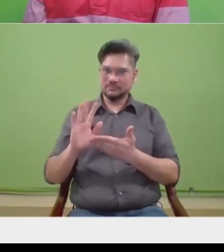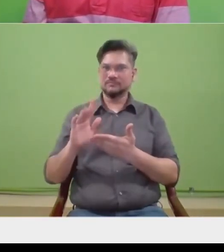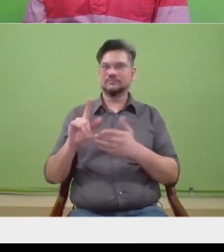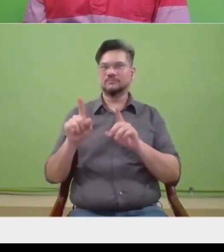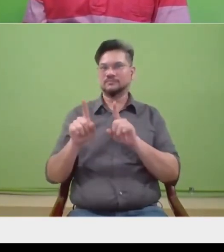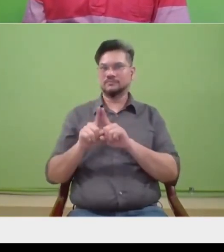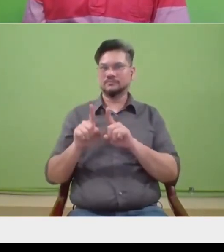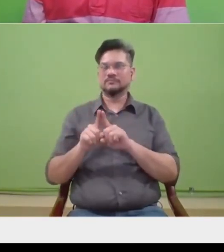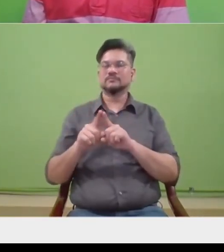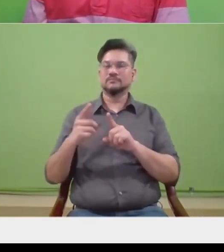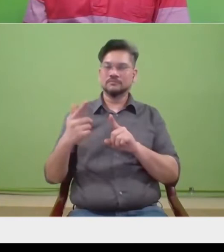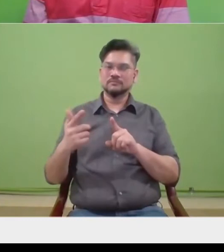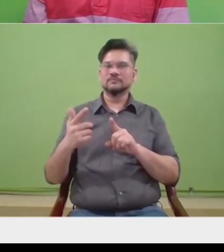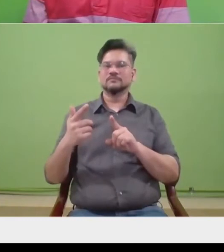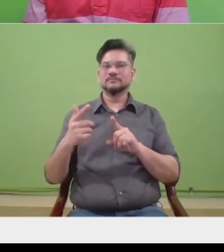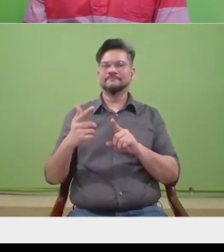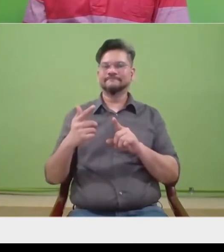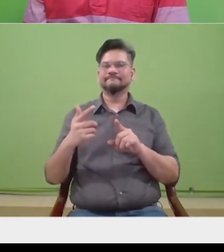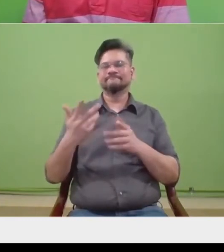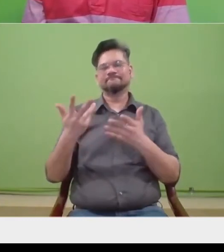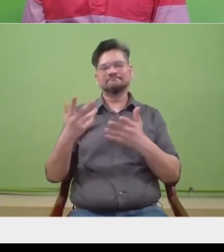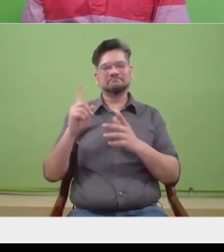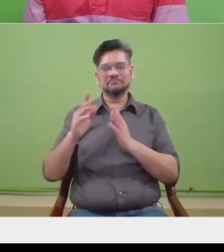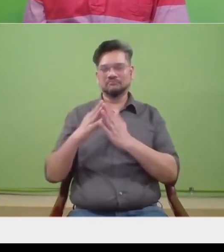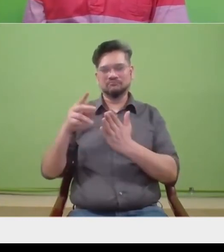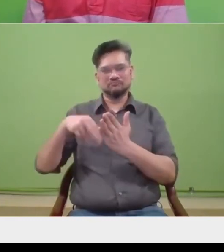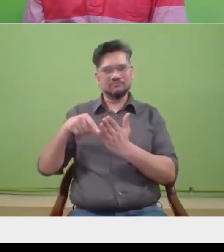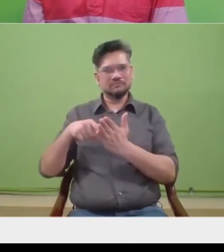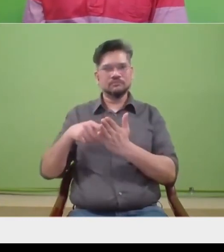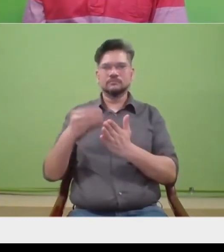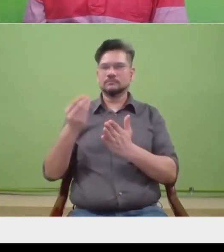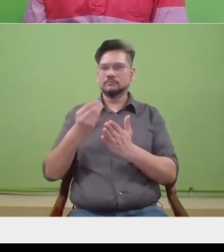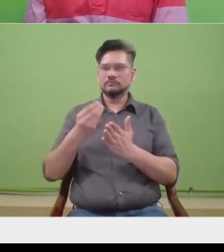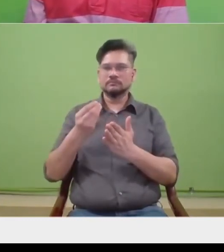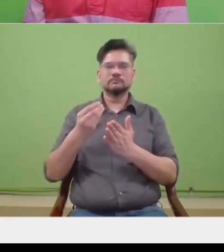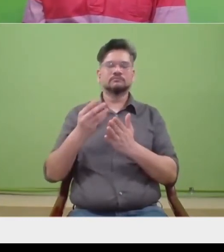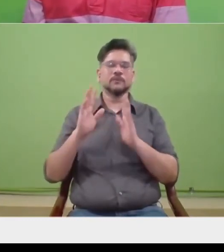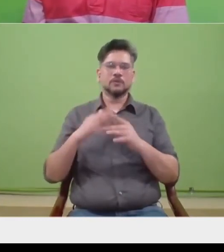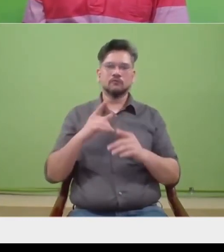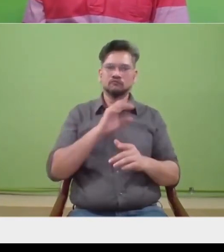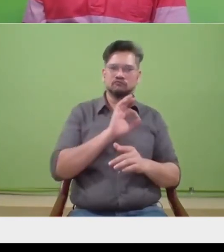still very full of stereotypical biased kind of view of disability in general but this will be a